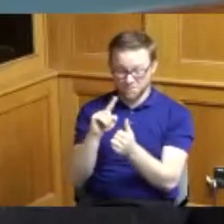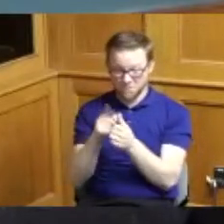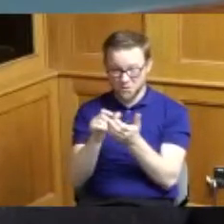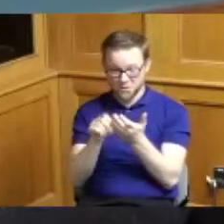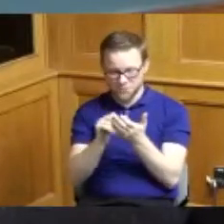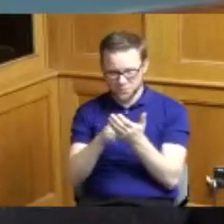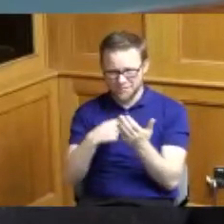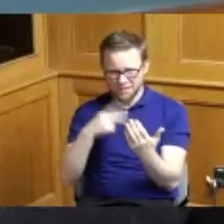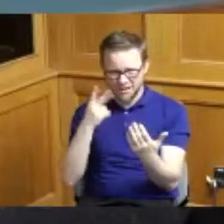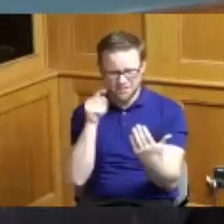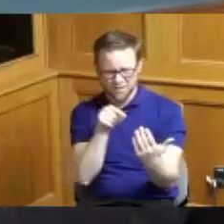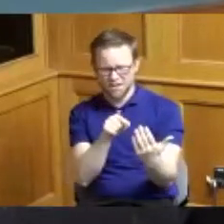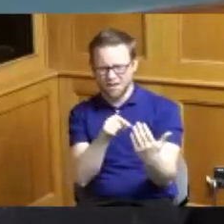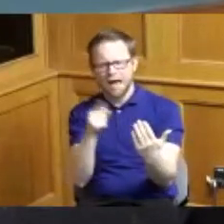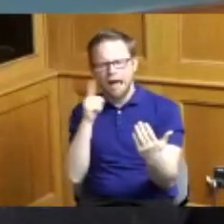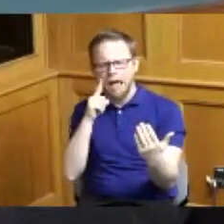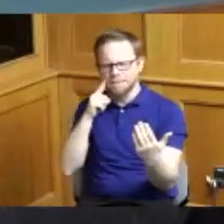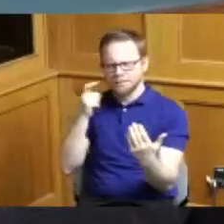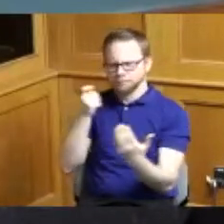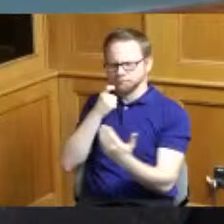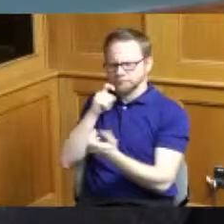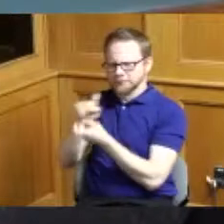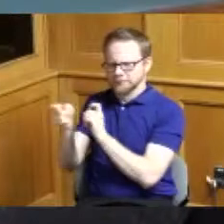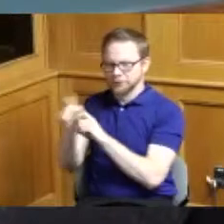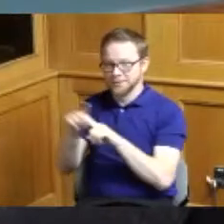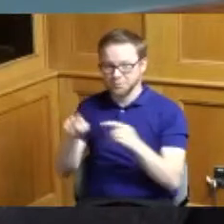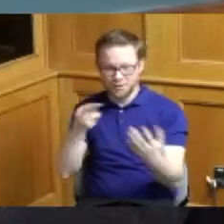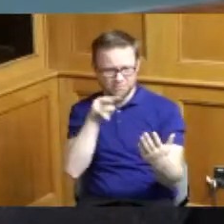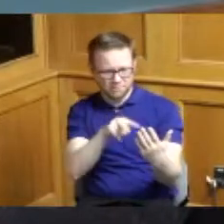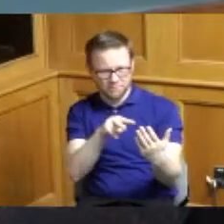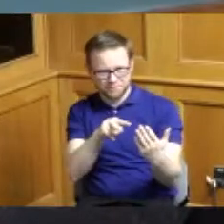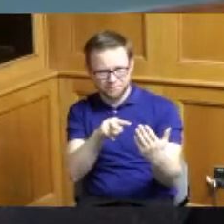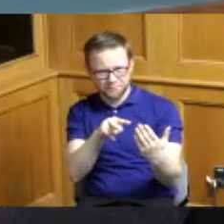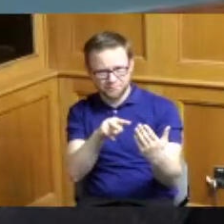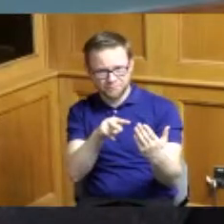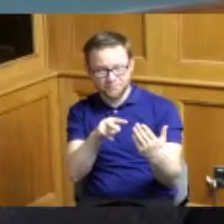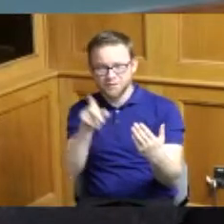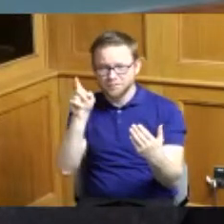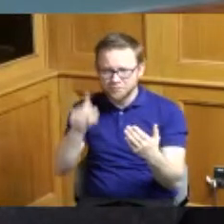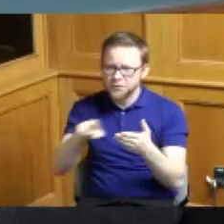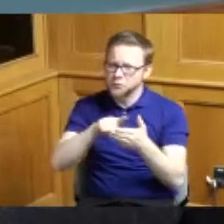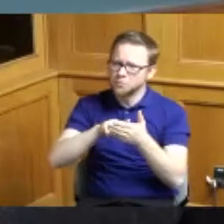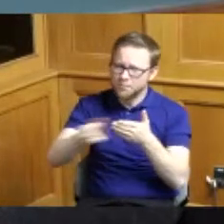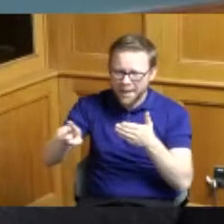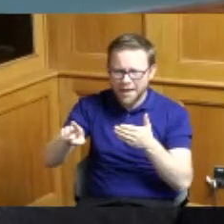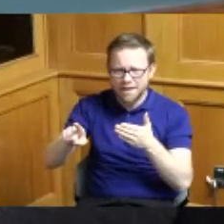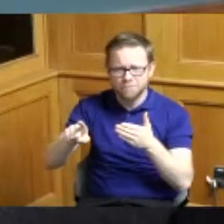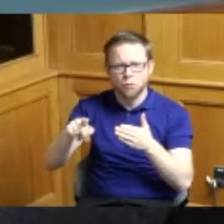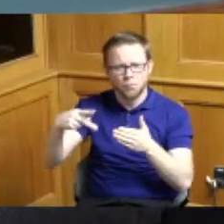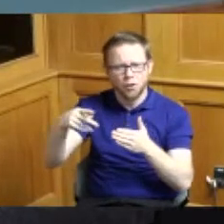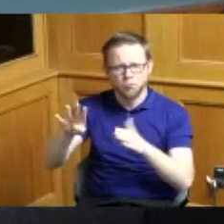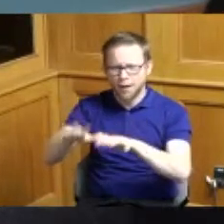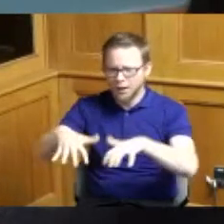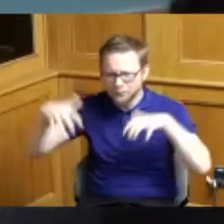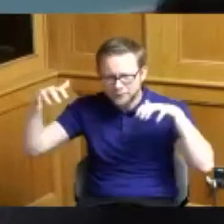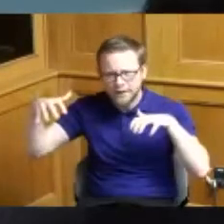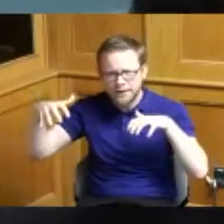some changes to it but it says you got to pay to tear up Paul Brown Stadium and anything else